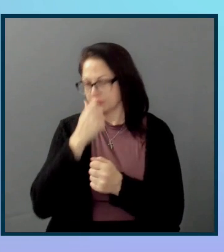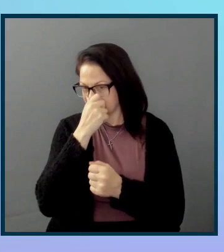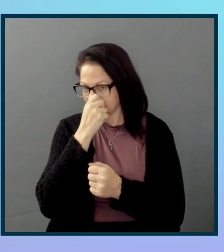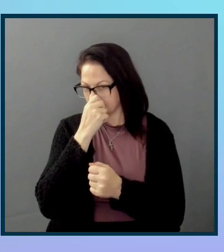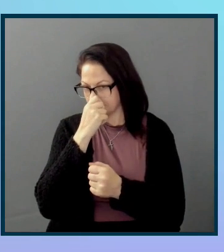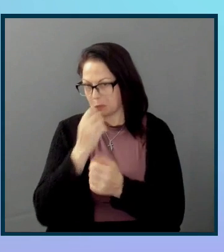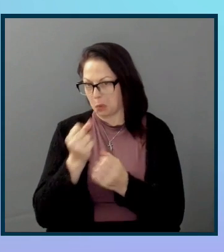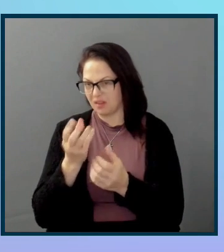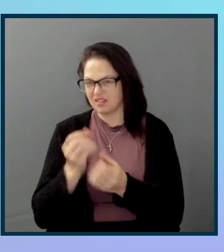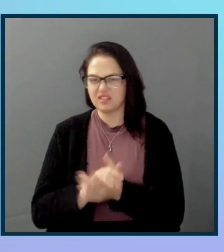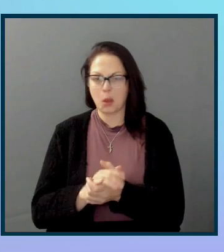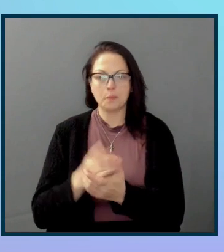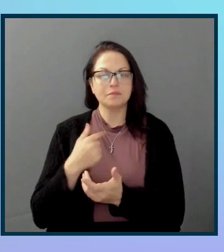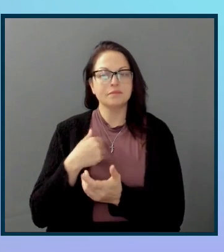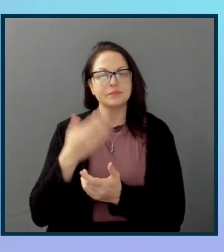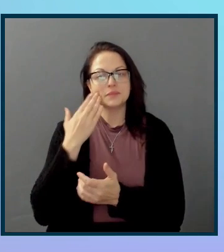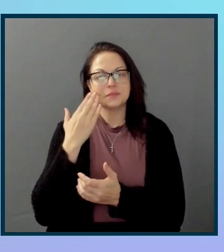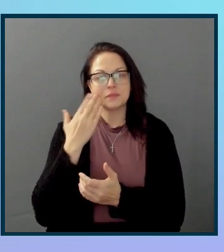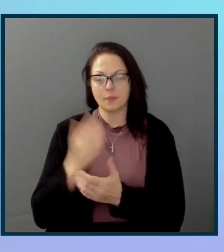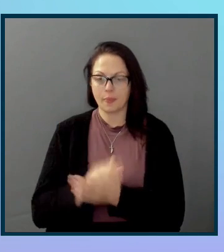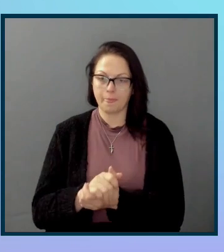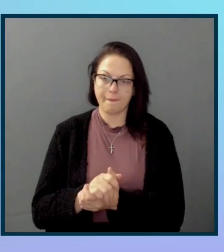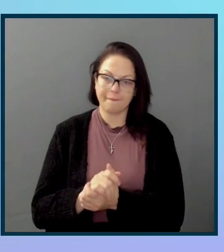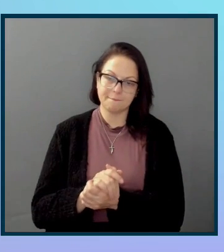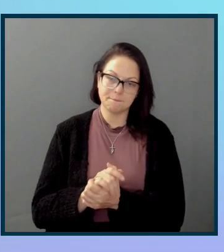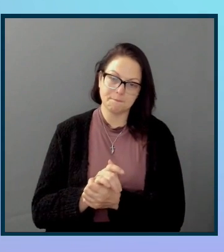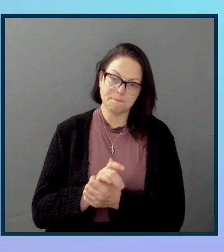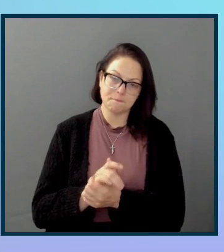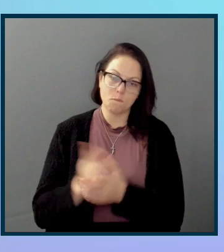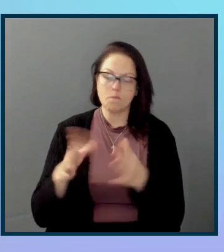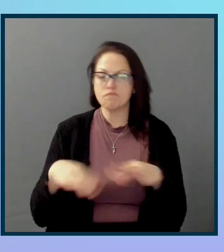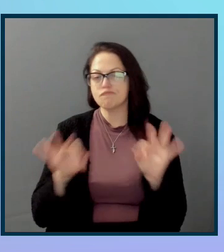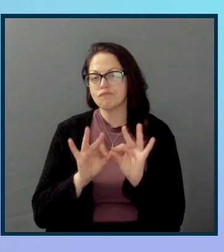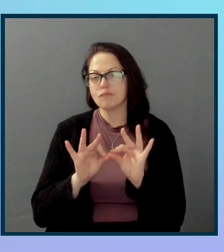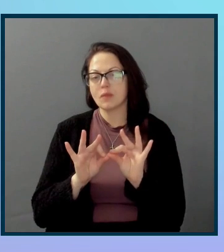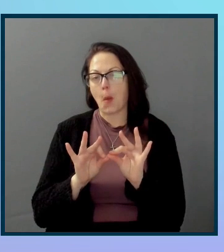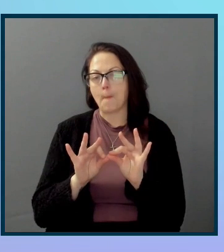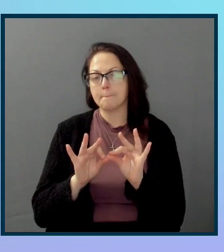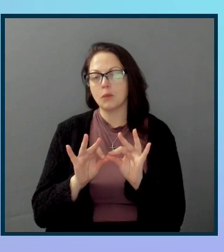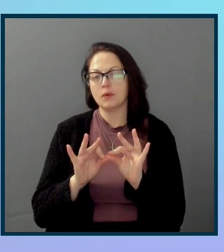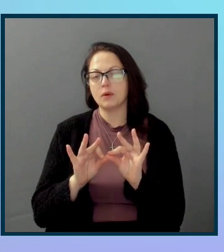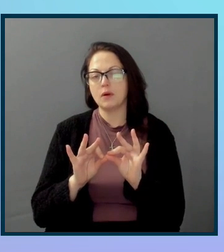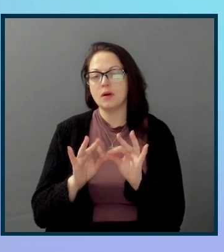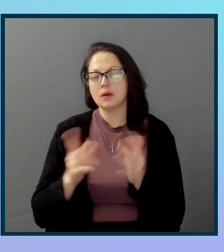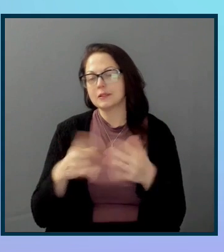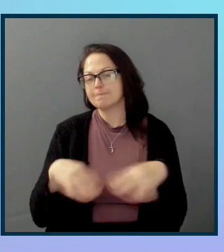So I think it's just, this just underscores how critical, how much of an imperative this really is.